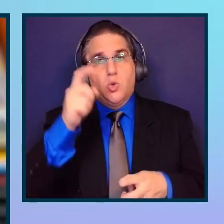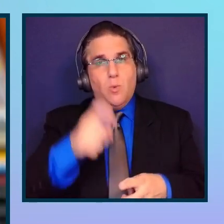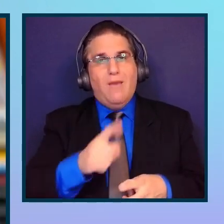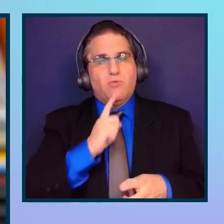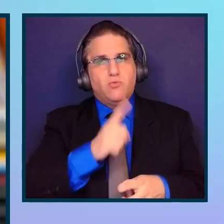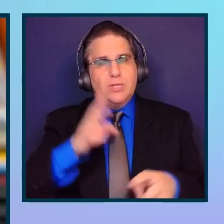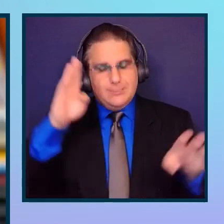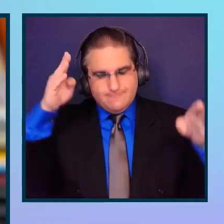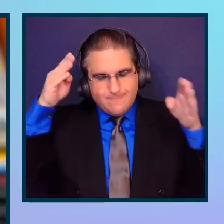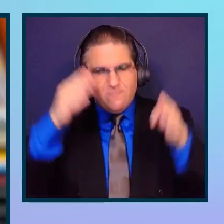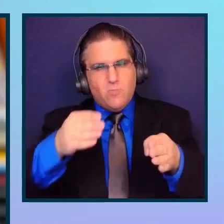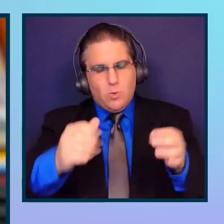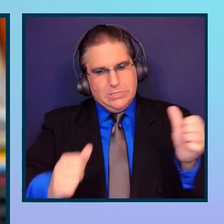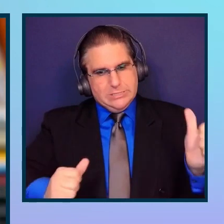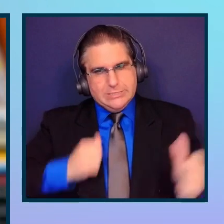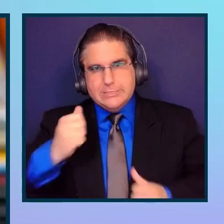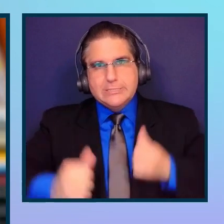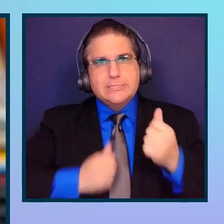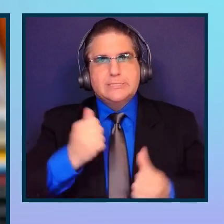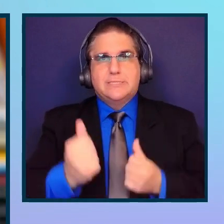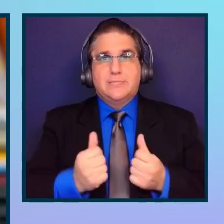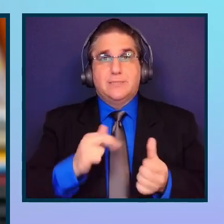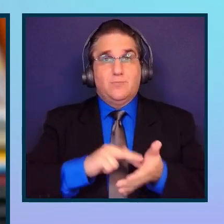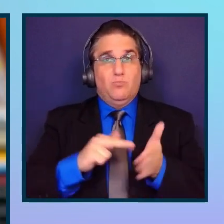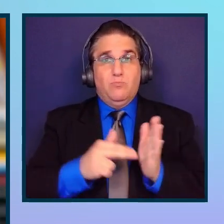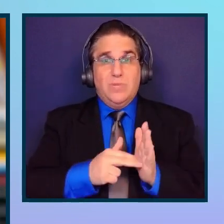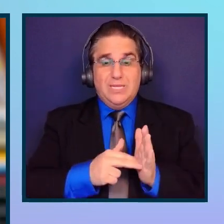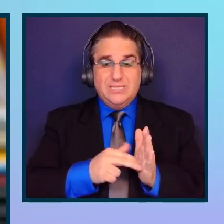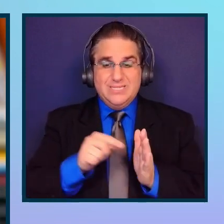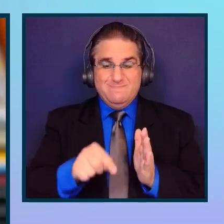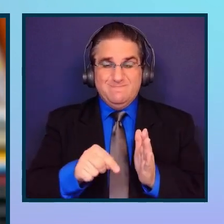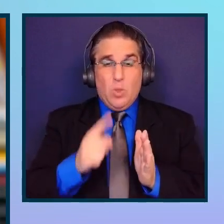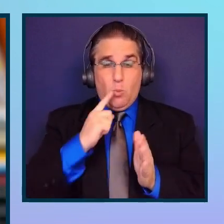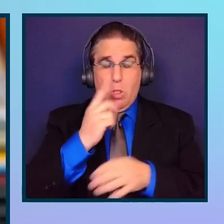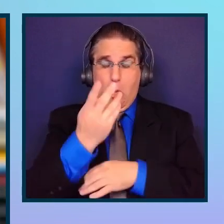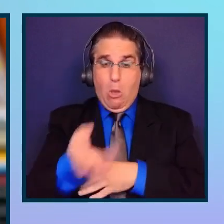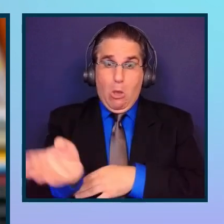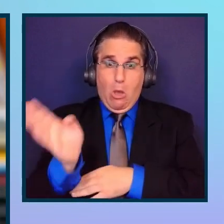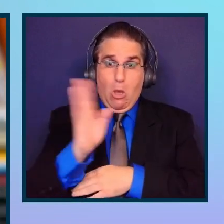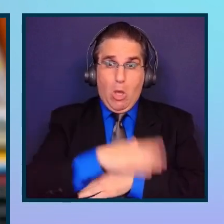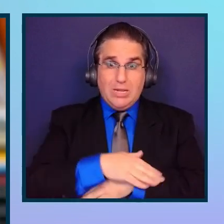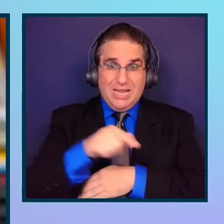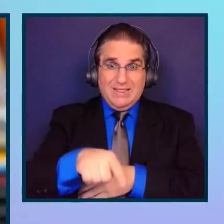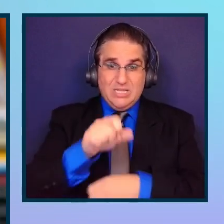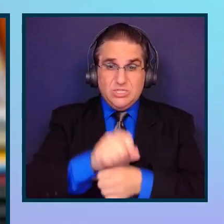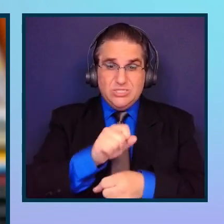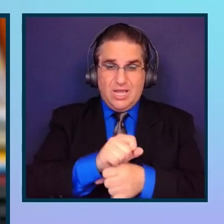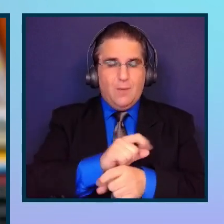this isn't gonna be what I want to do all day, but this is what it's gonna take to get my job to the next level.